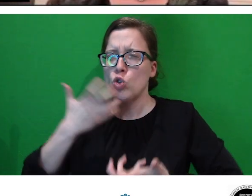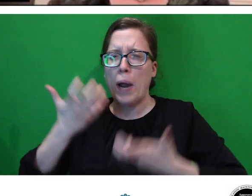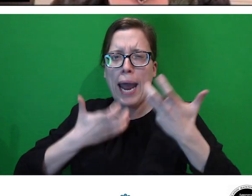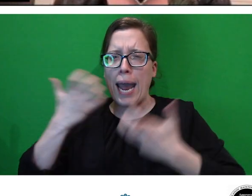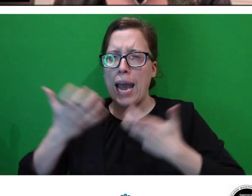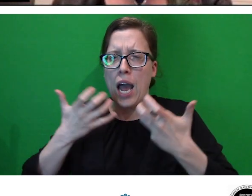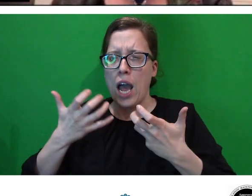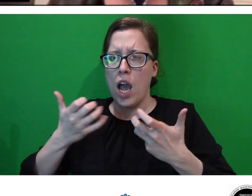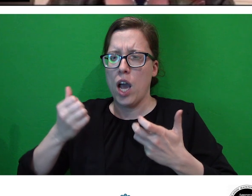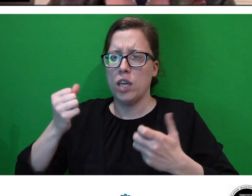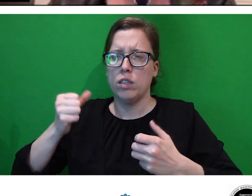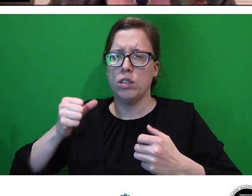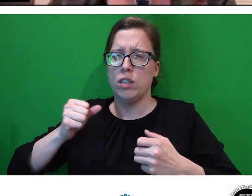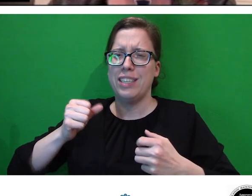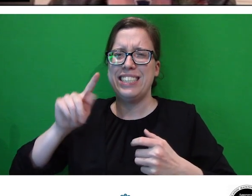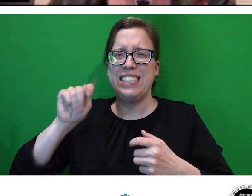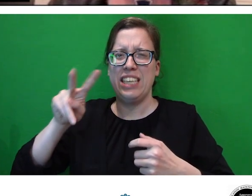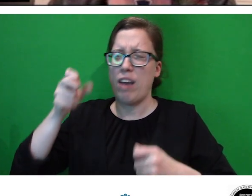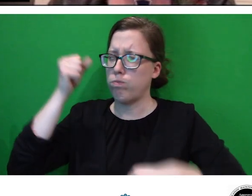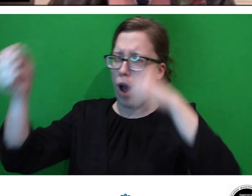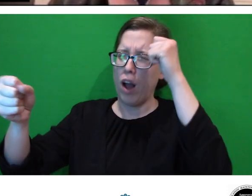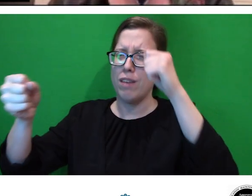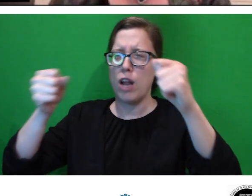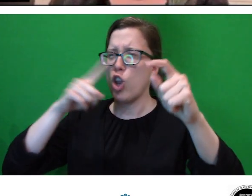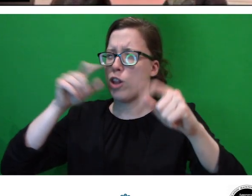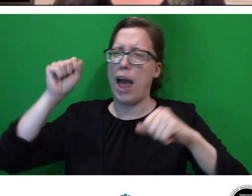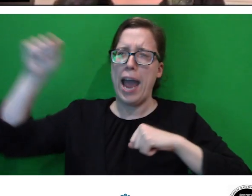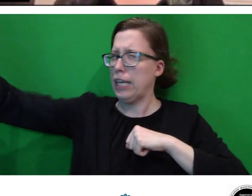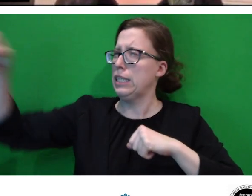the learner with deafblindness who used a wheelchair, just got